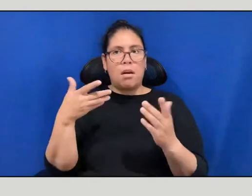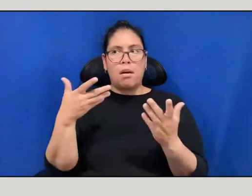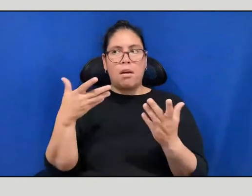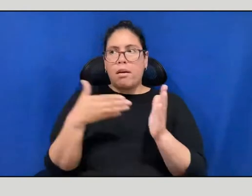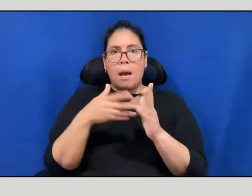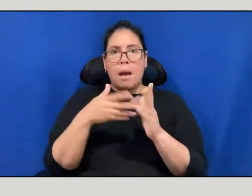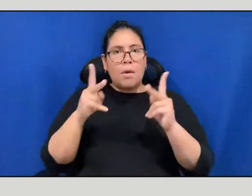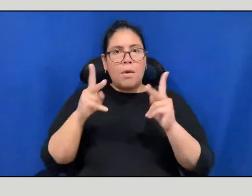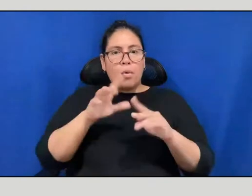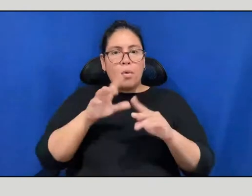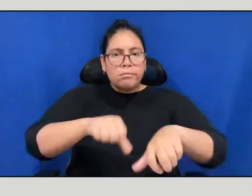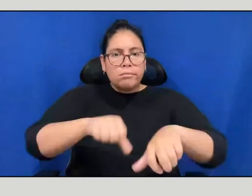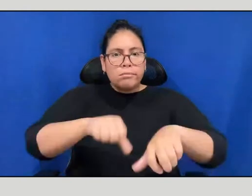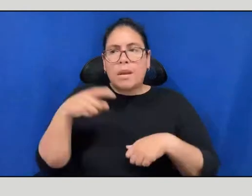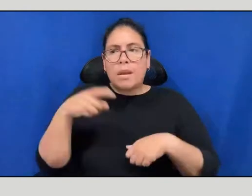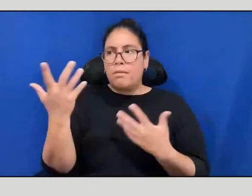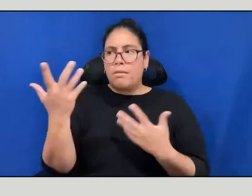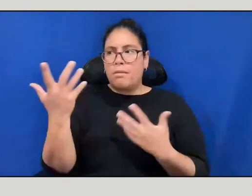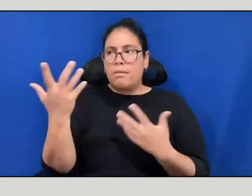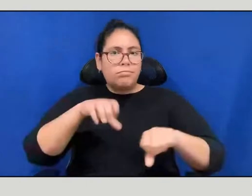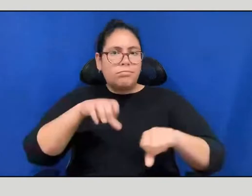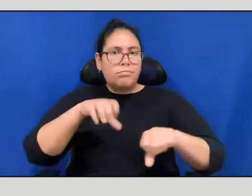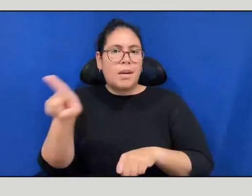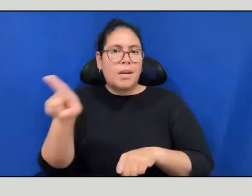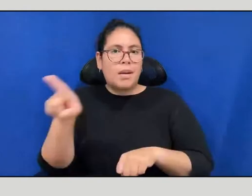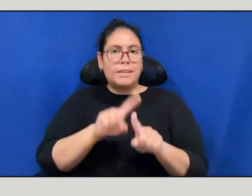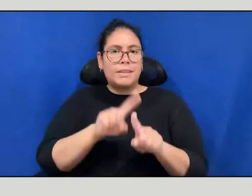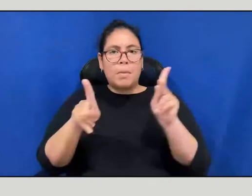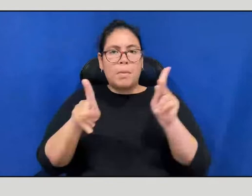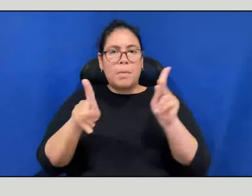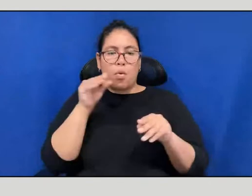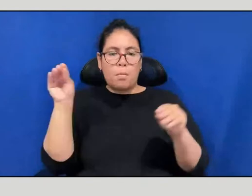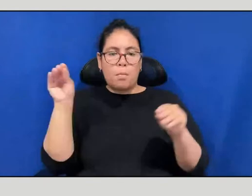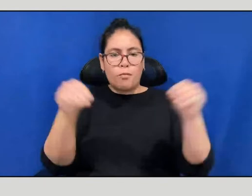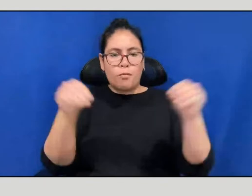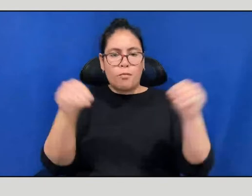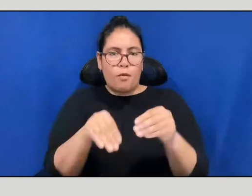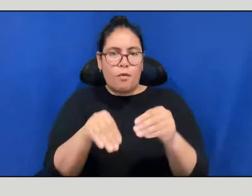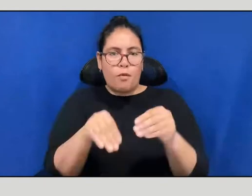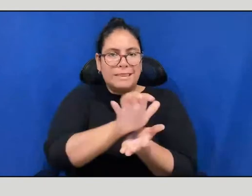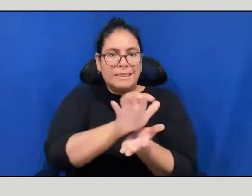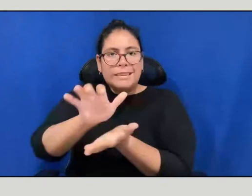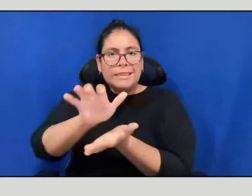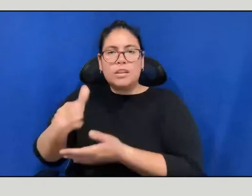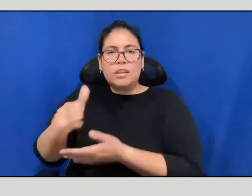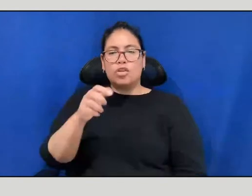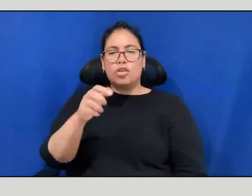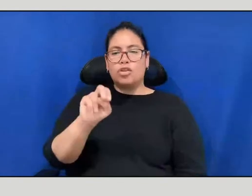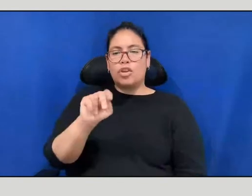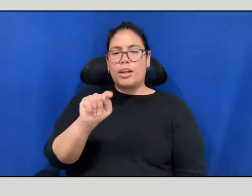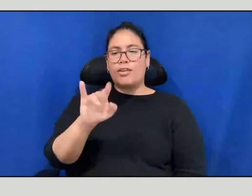against the attempt to erase our history, against the attempt to impose assimilation, and they've been reinventing